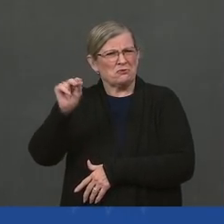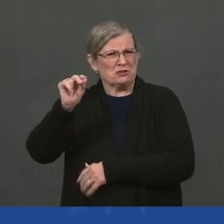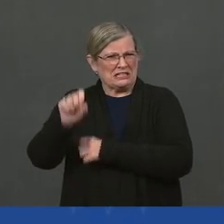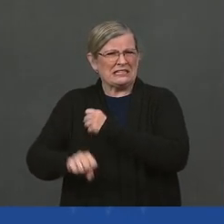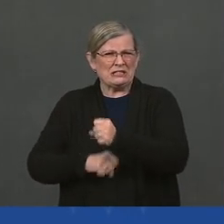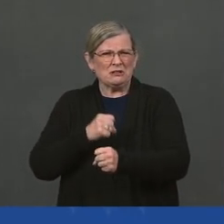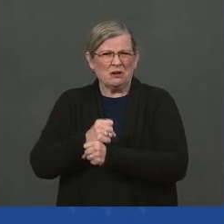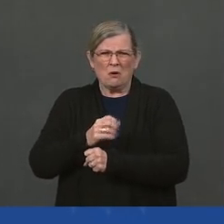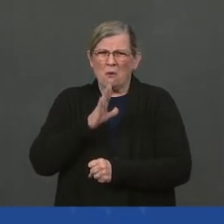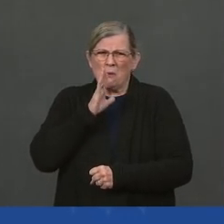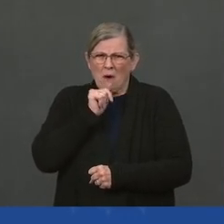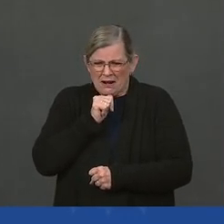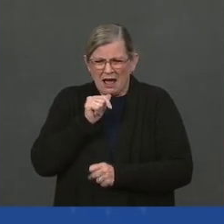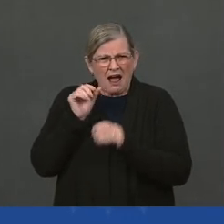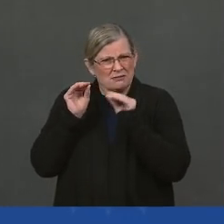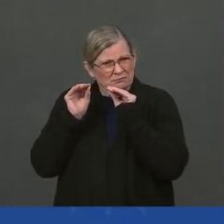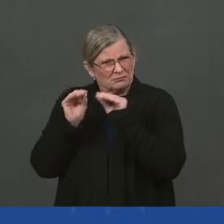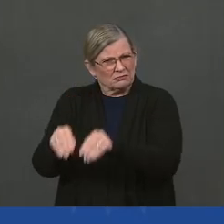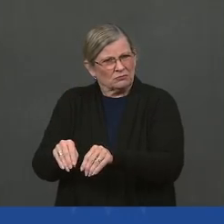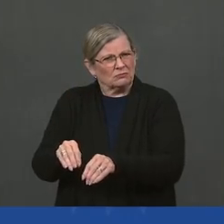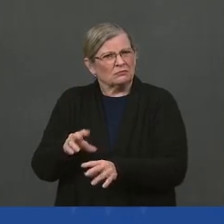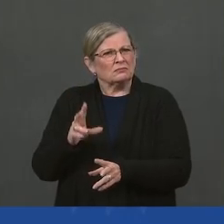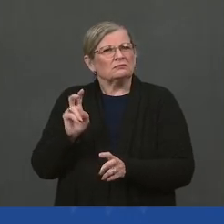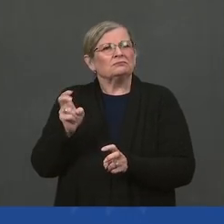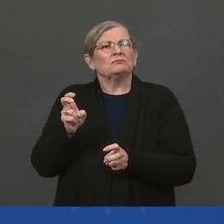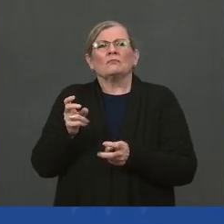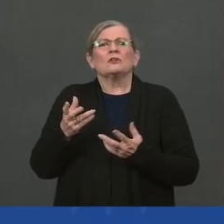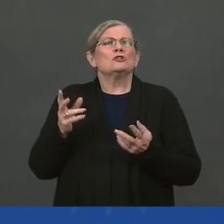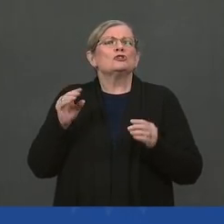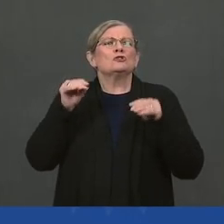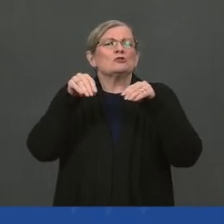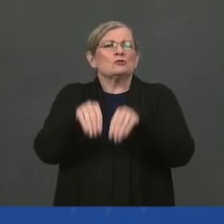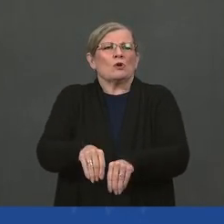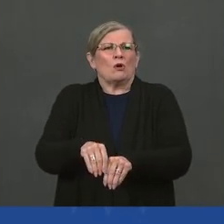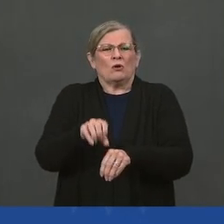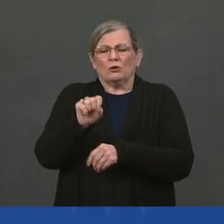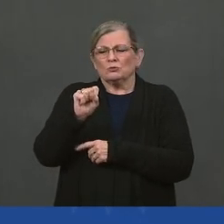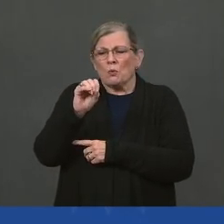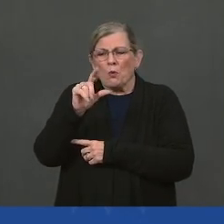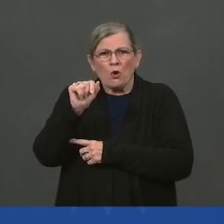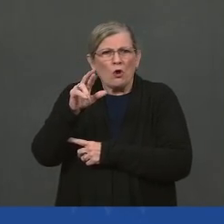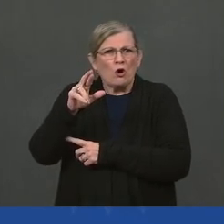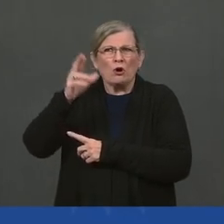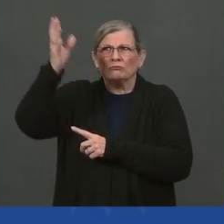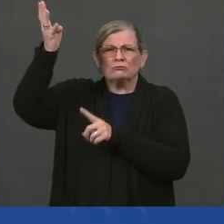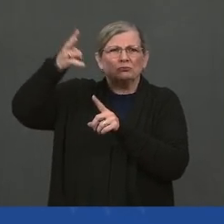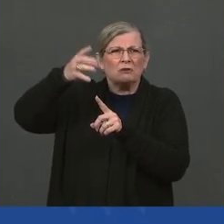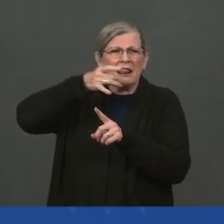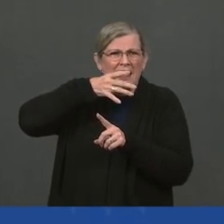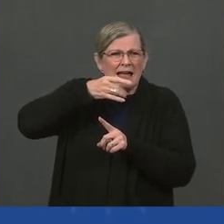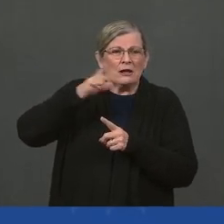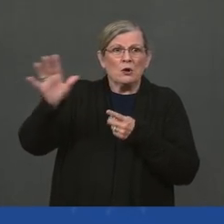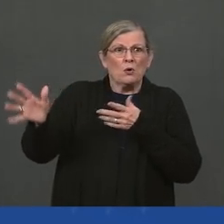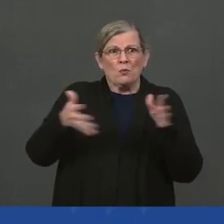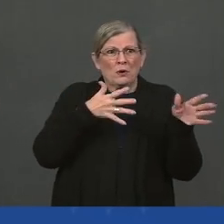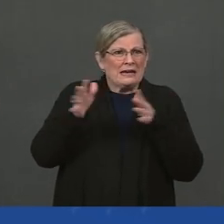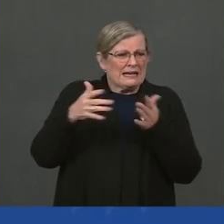in solar capacity or wind capacity? So, the point is: Although the -- we also brought through the --